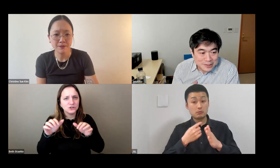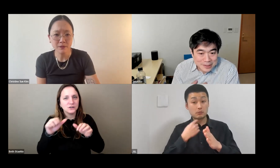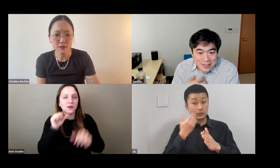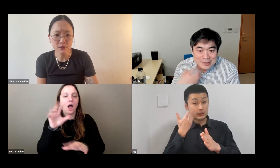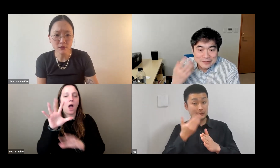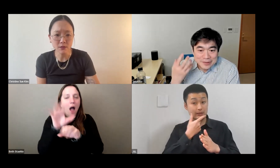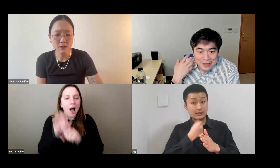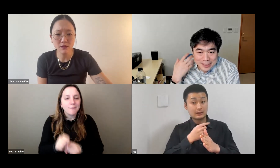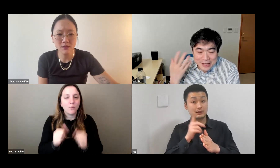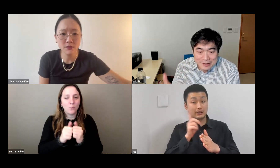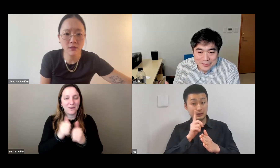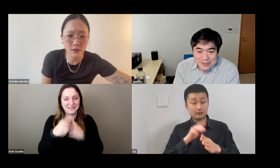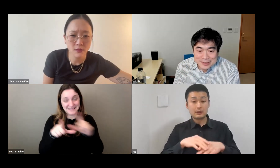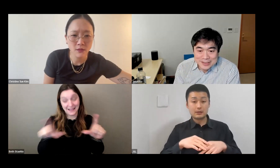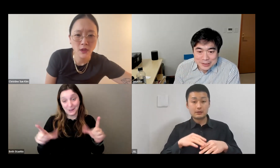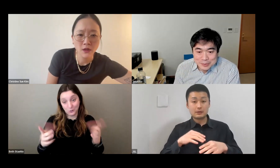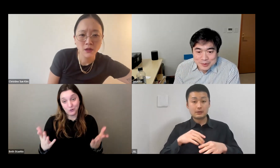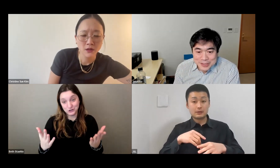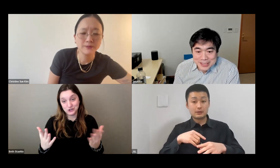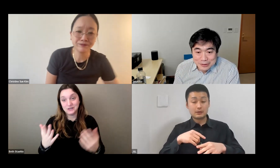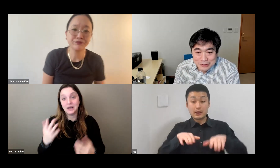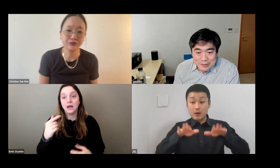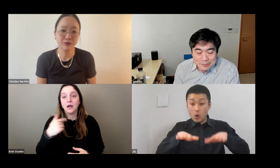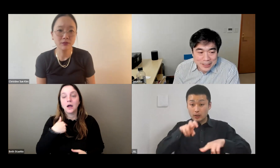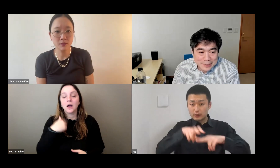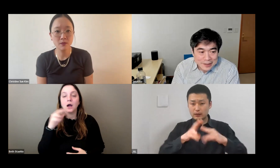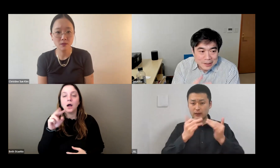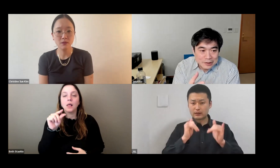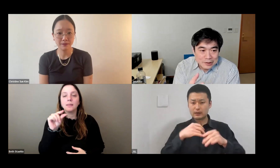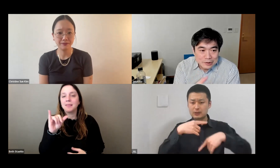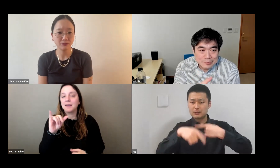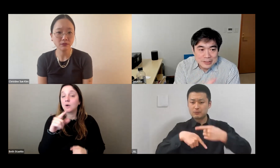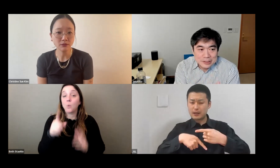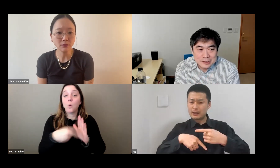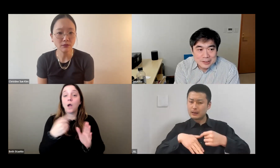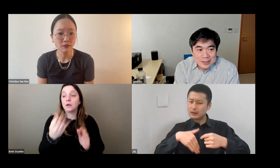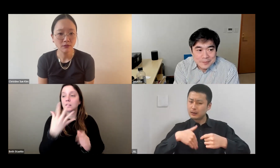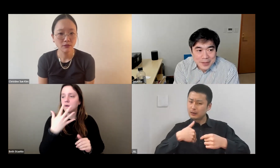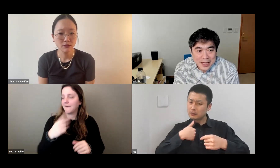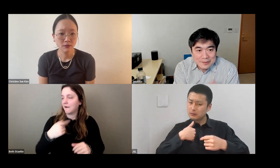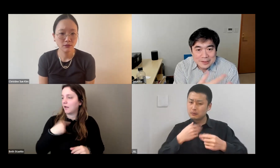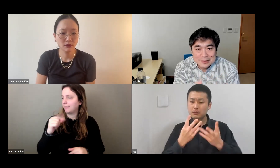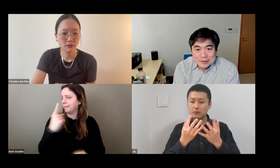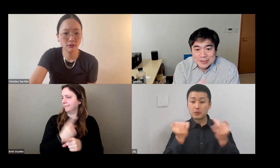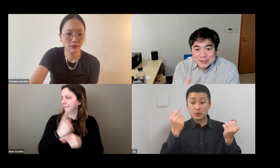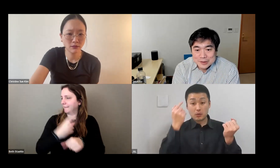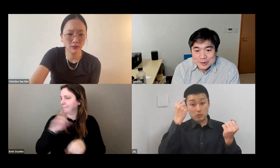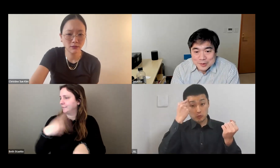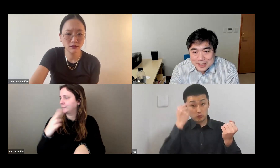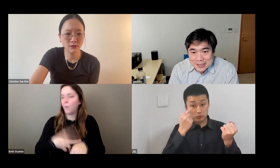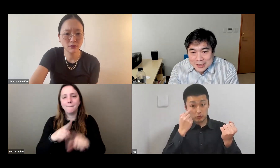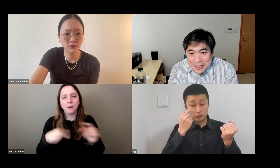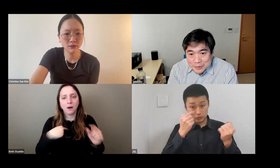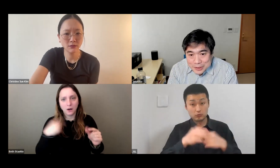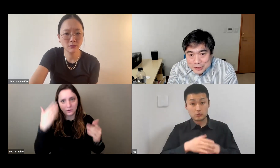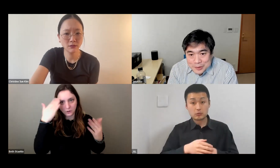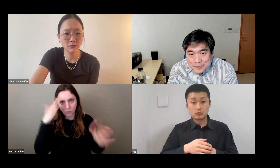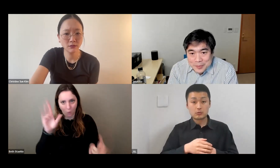and it was kind of an obvious thing to me once I heard it. But, you know, you mentioned having to learn a new language